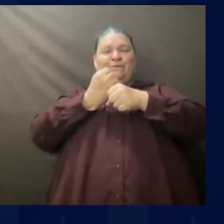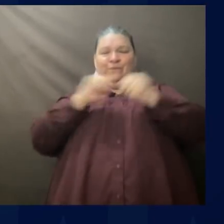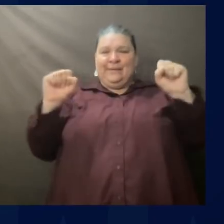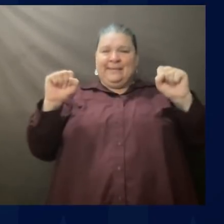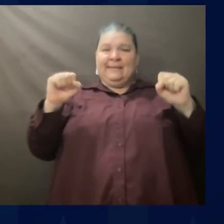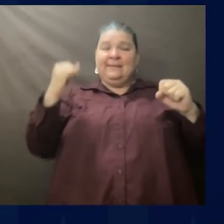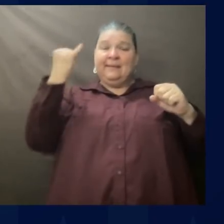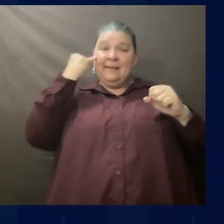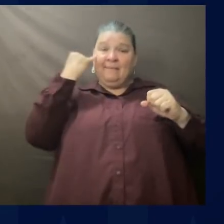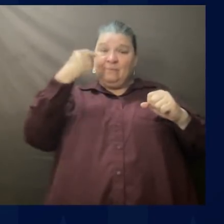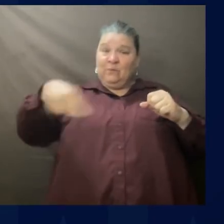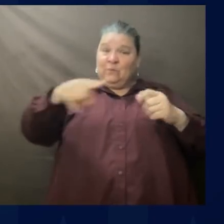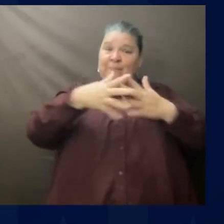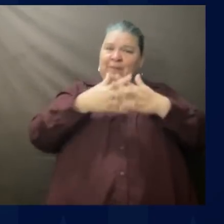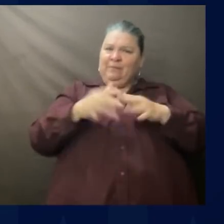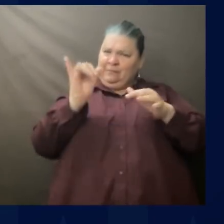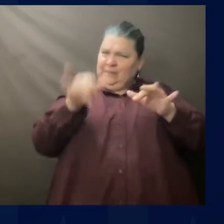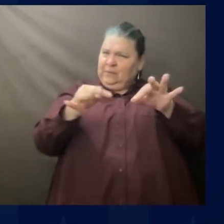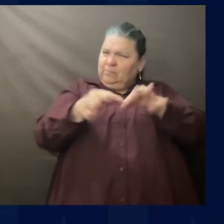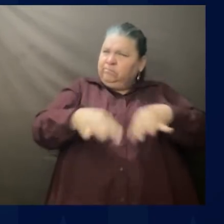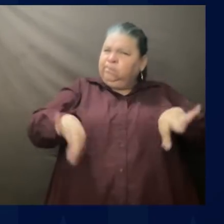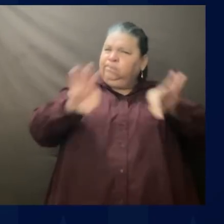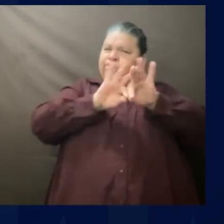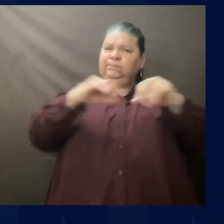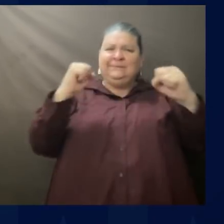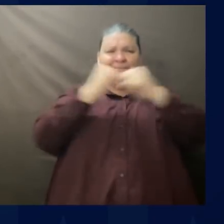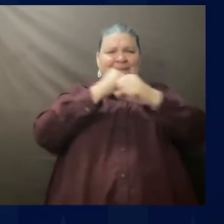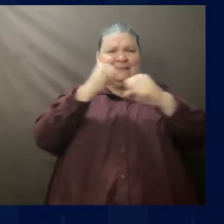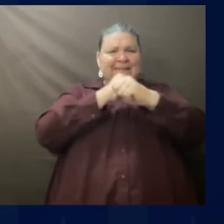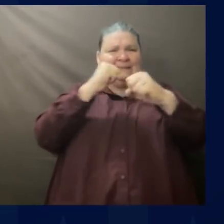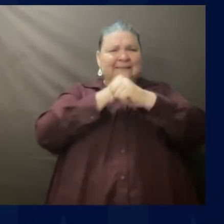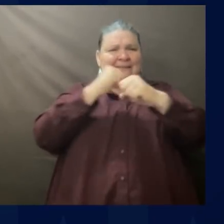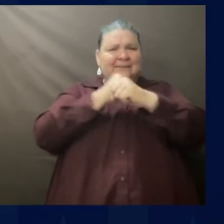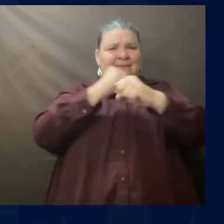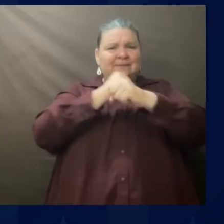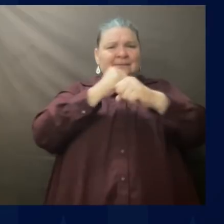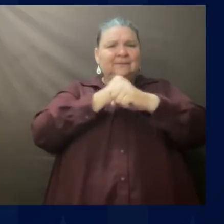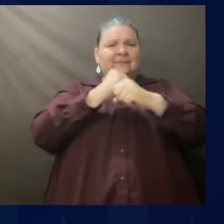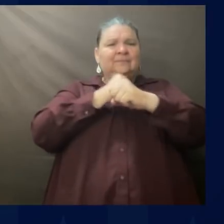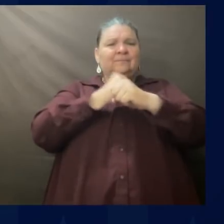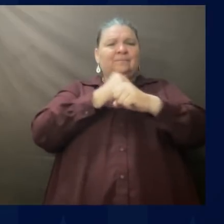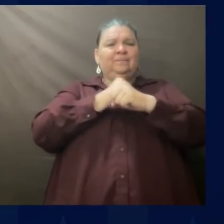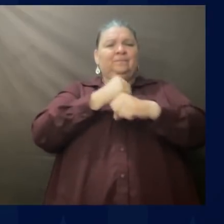And it's up to us, the living, to ensure they did not die in vain.